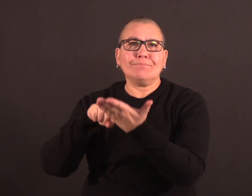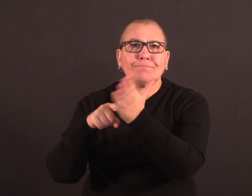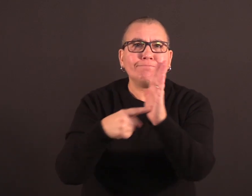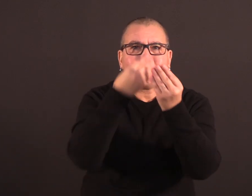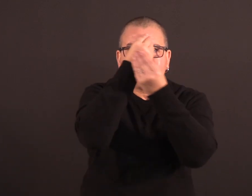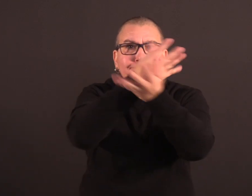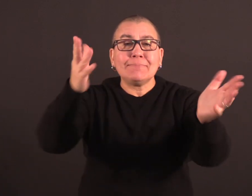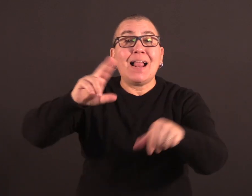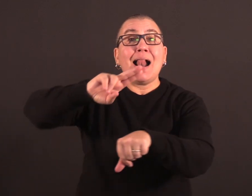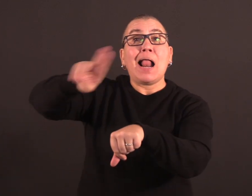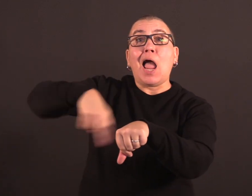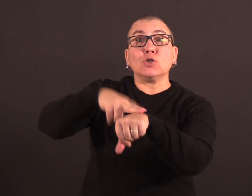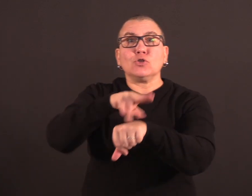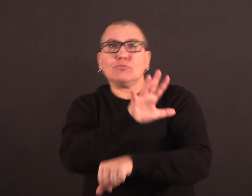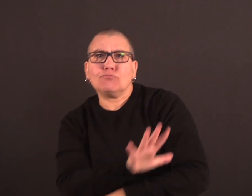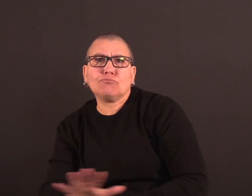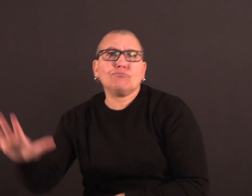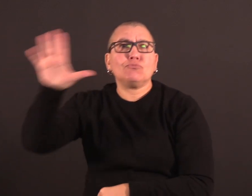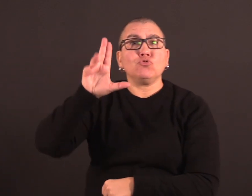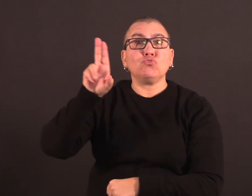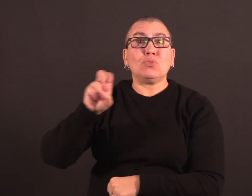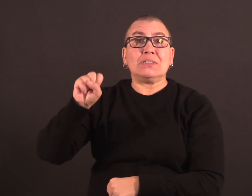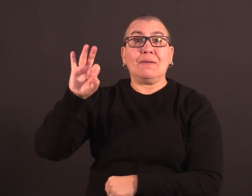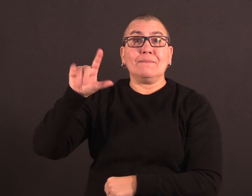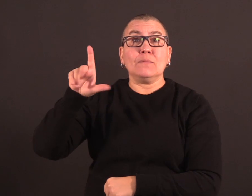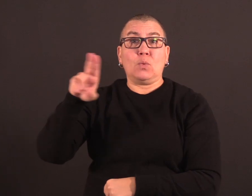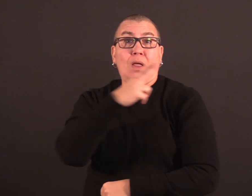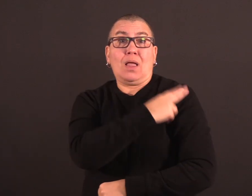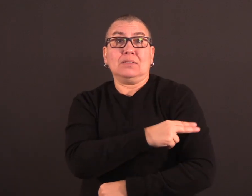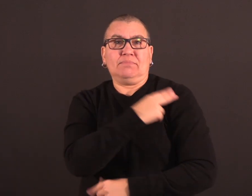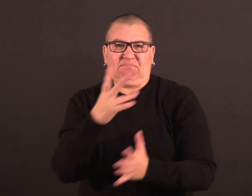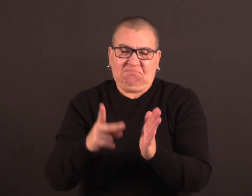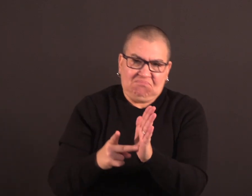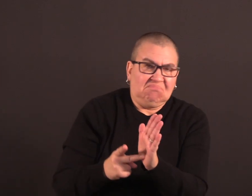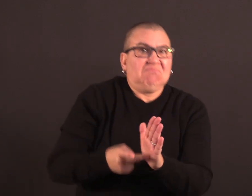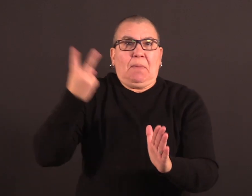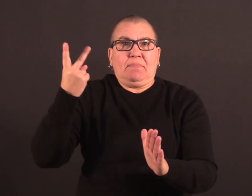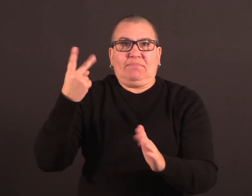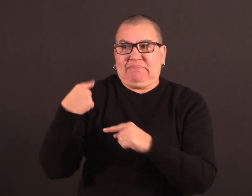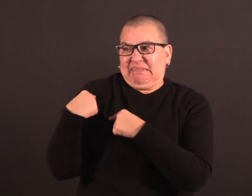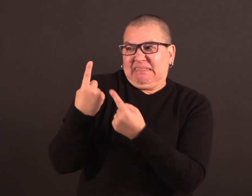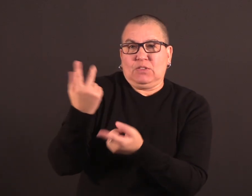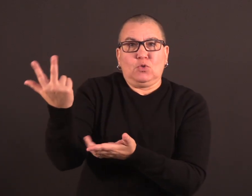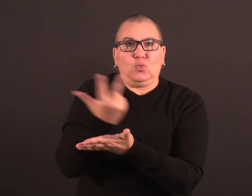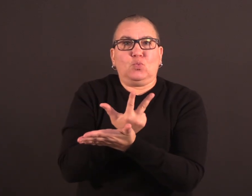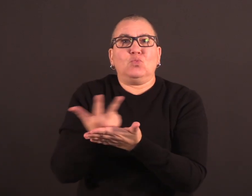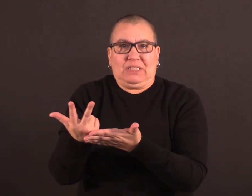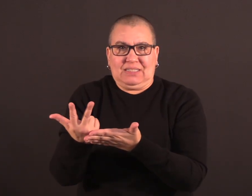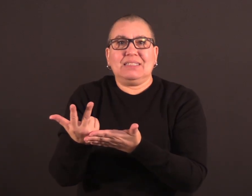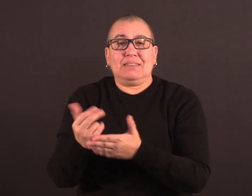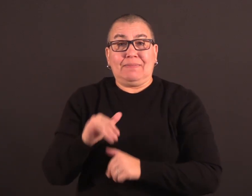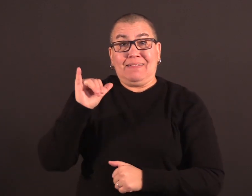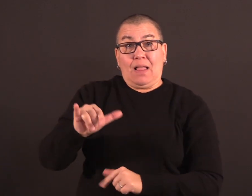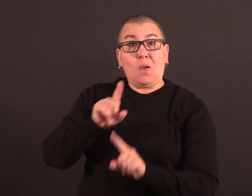indicates that flu activity remains relatively minor in Minnesota. In fact, the state is one